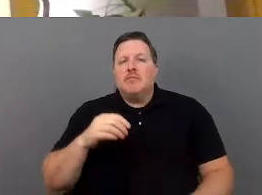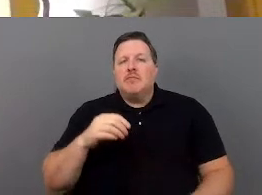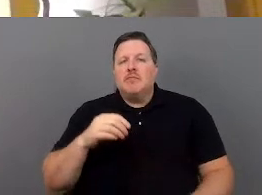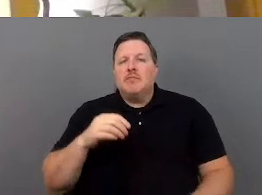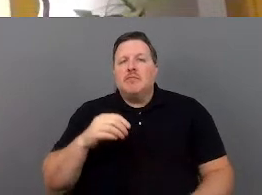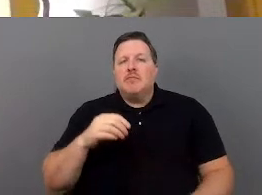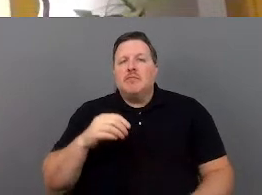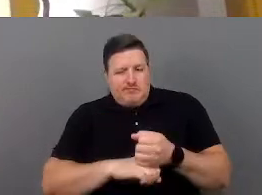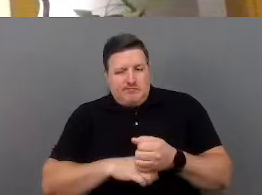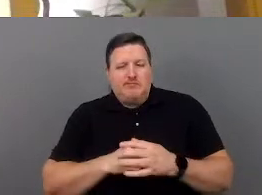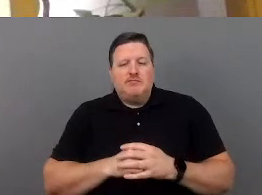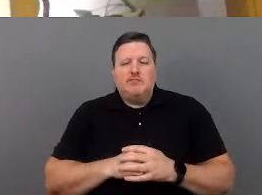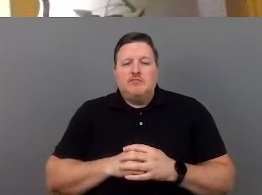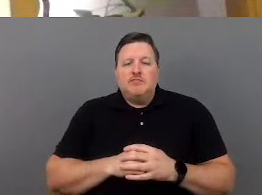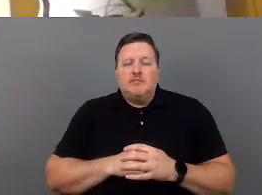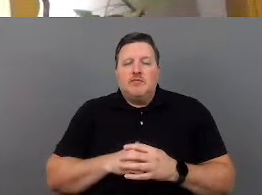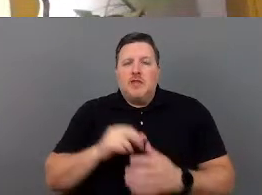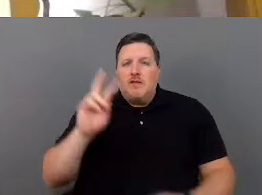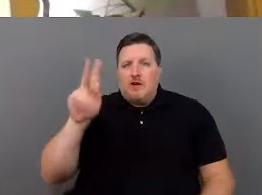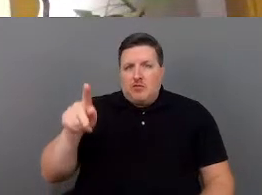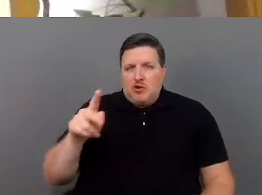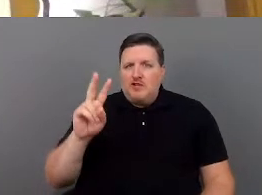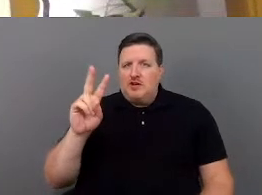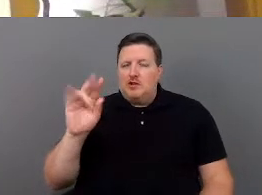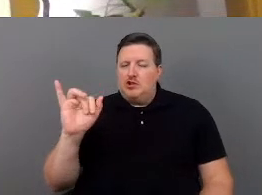VICE PRESIDENT JENKINS. ≫ COUNCIL VICE PRESIDENT AYE. ≫ Clerk: PRESIDENT BENDER.